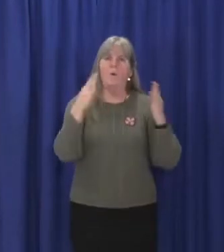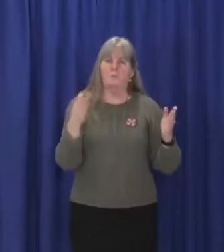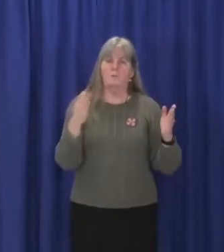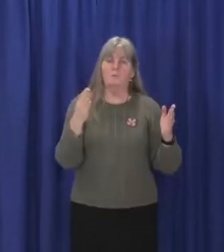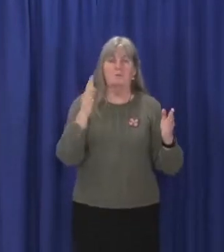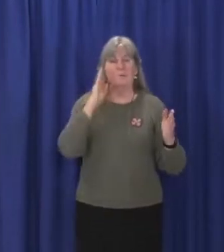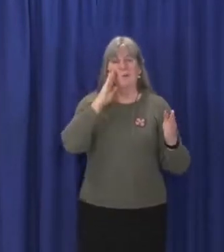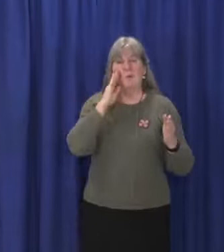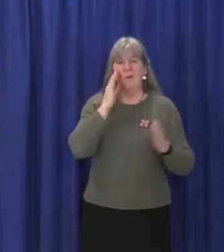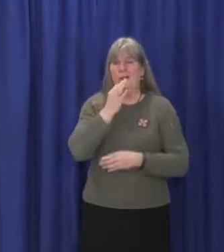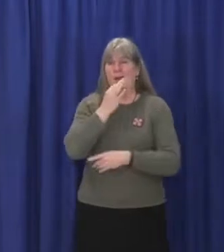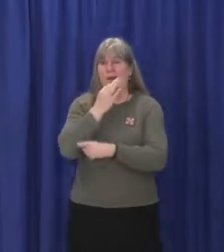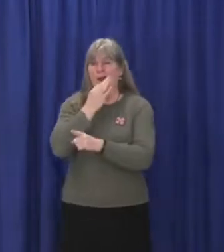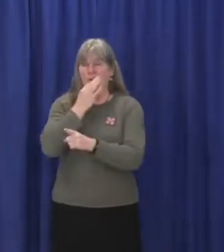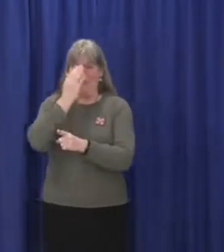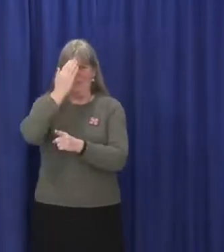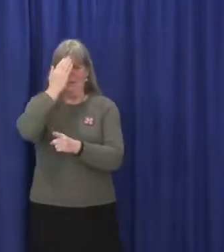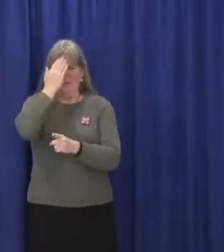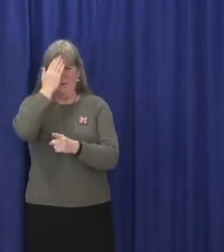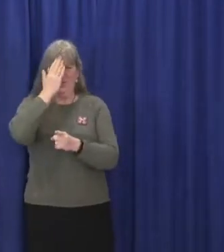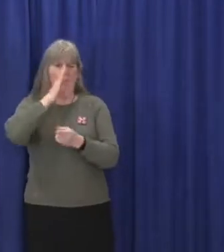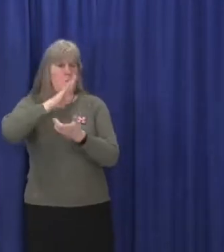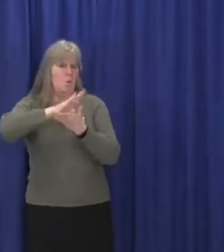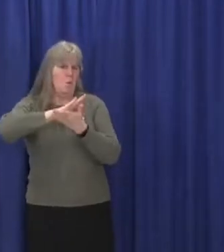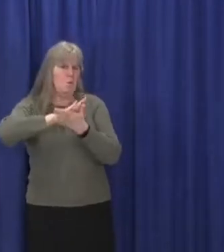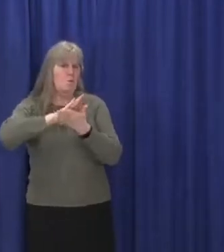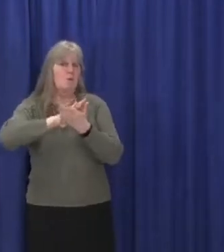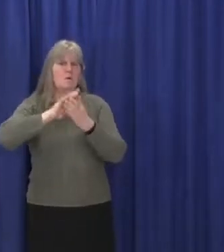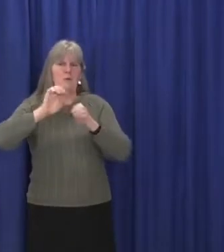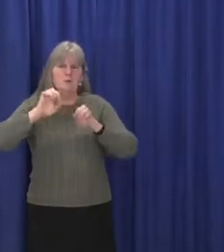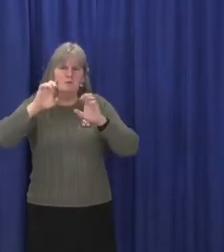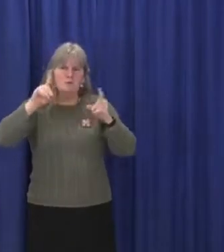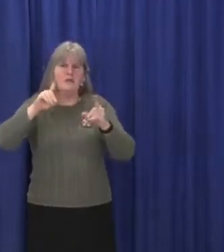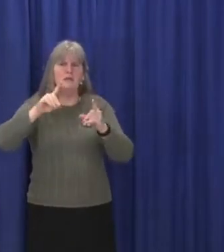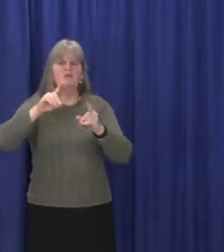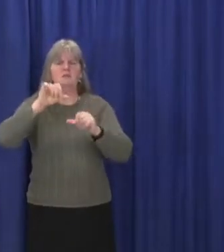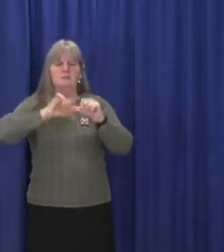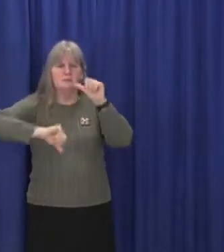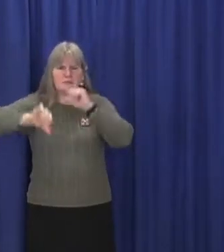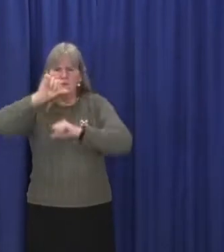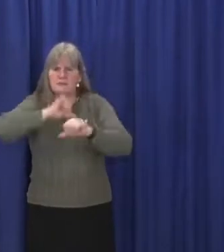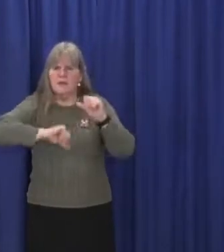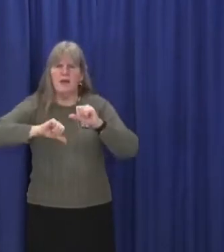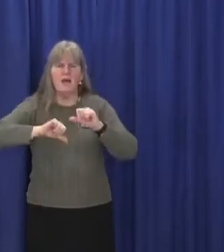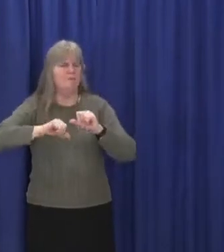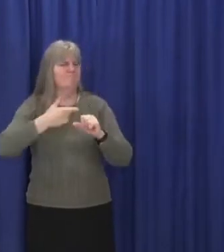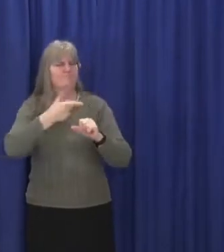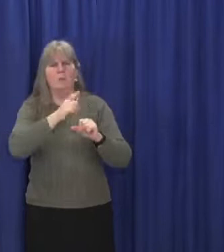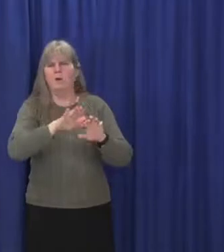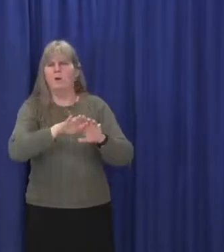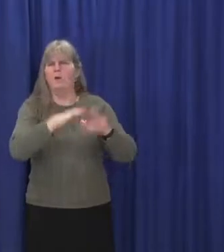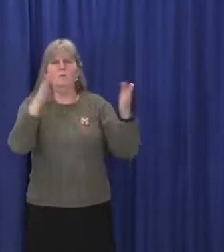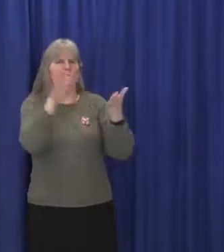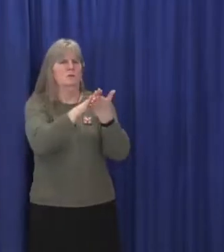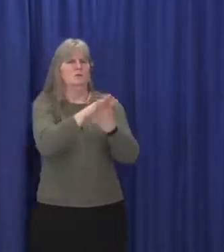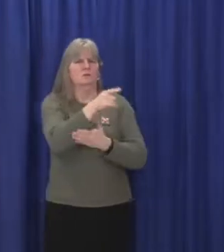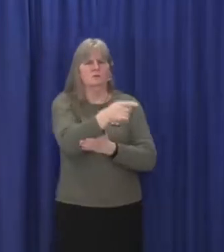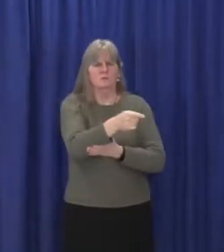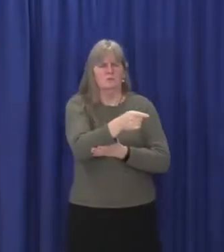We know this is one of the best ways we can support the well being of our children, their learning, their development,